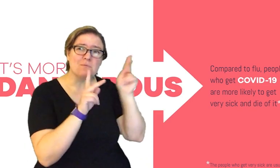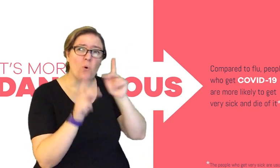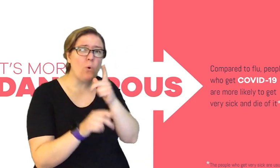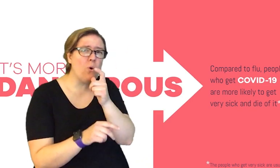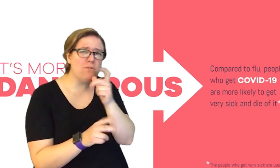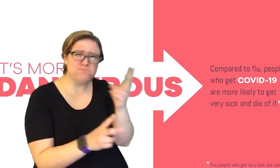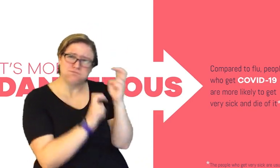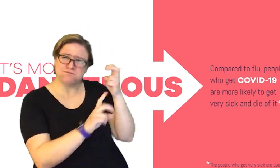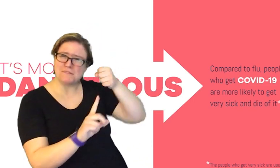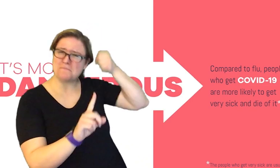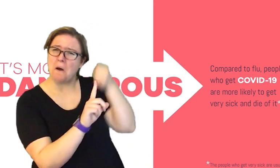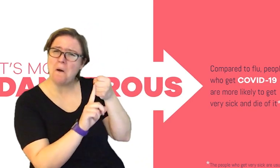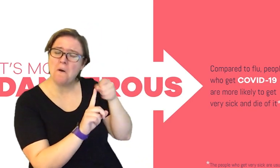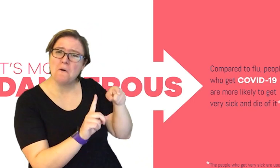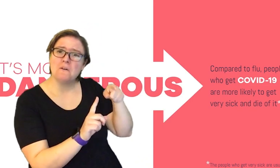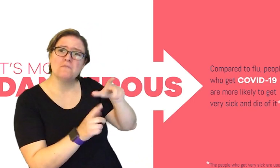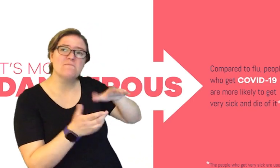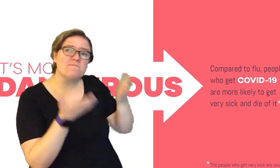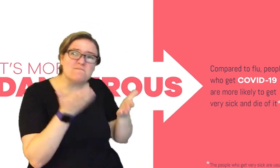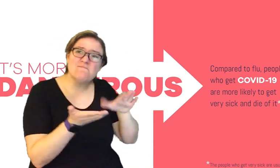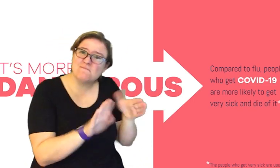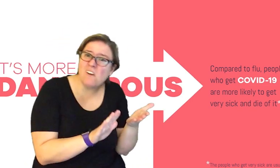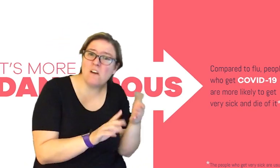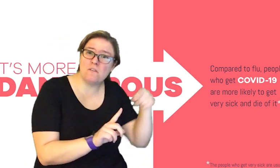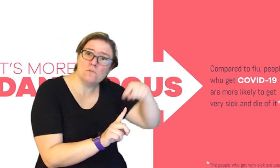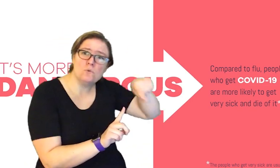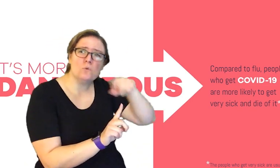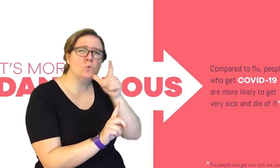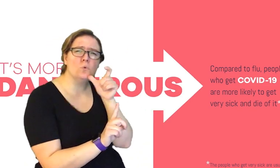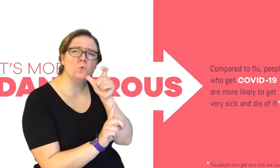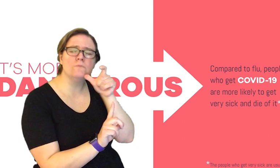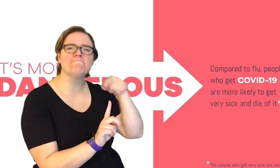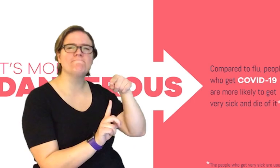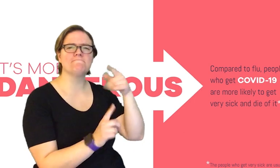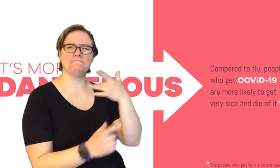Those people who get very sick and possibly could die